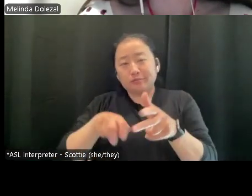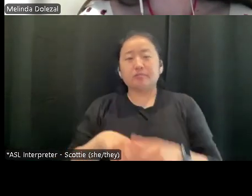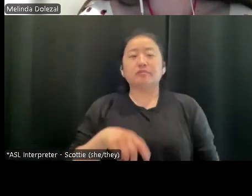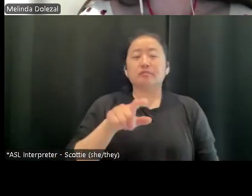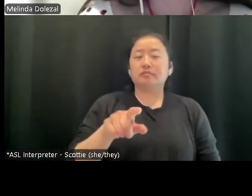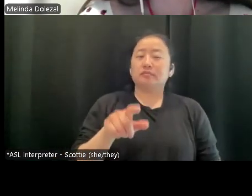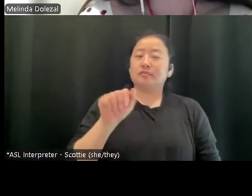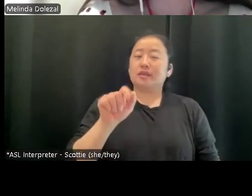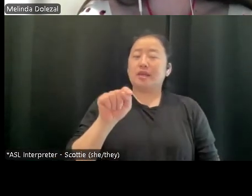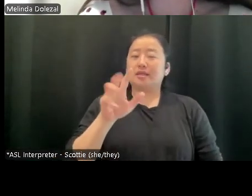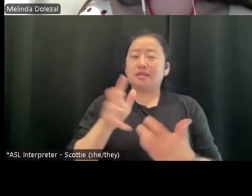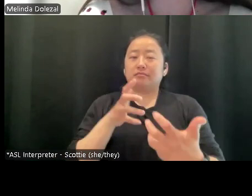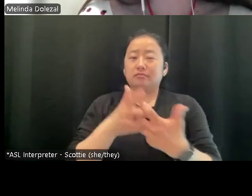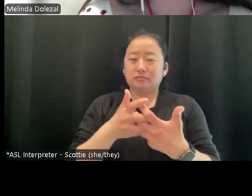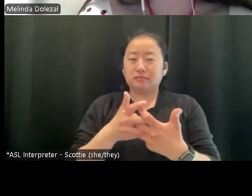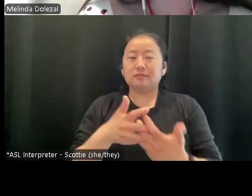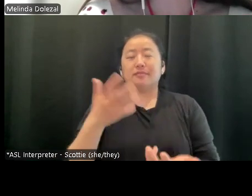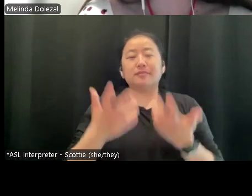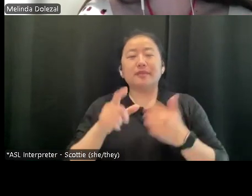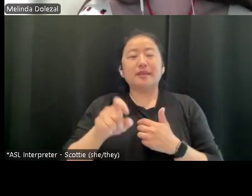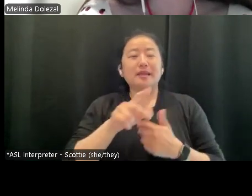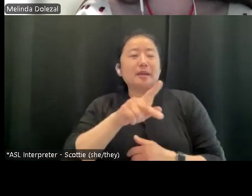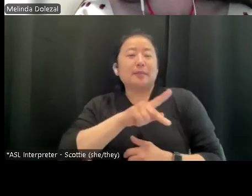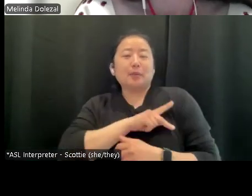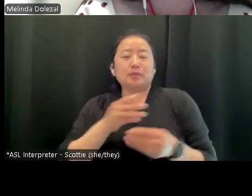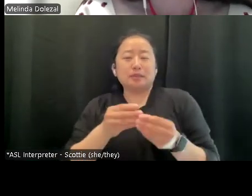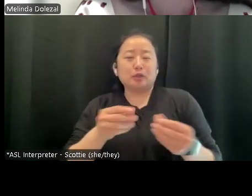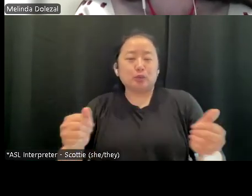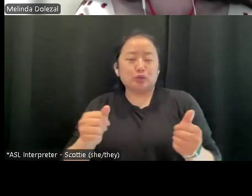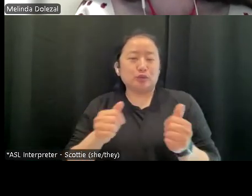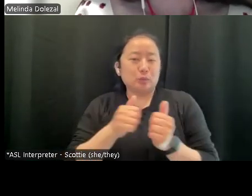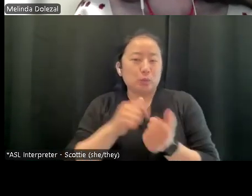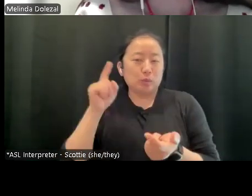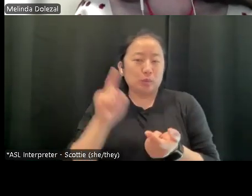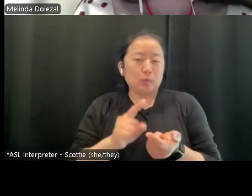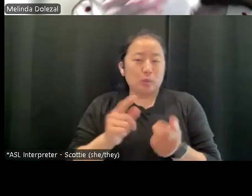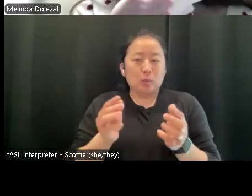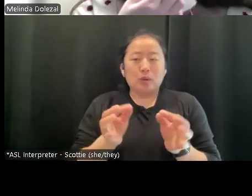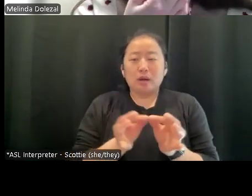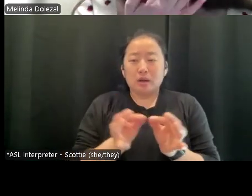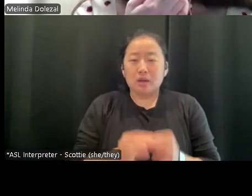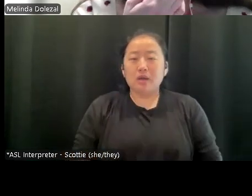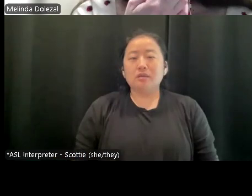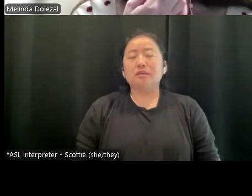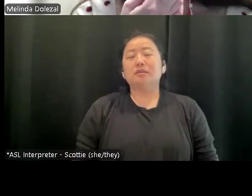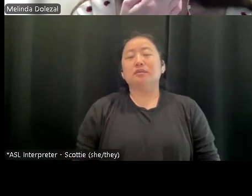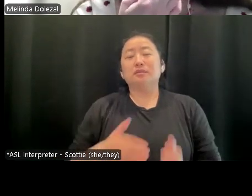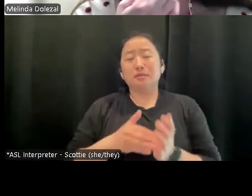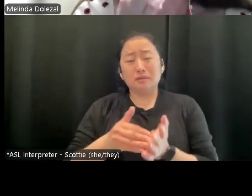who may need a low-cost, personalized solution. A lot of AT unfortunately can be very pricey,